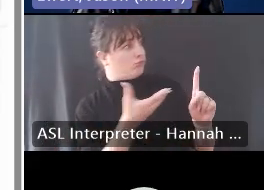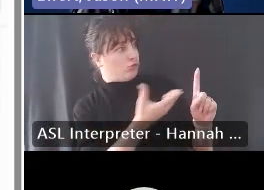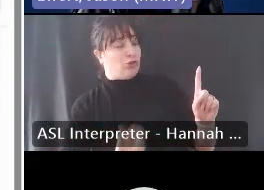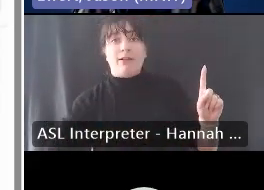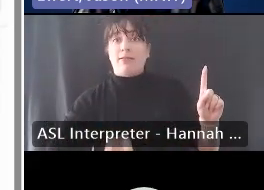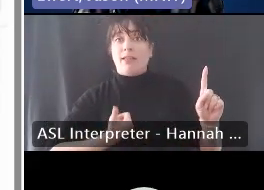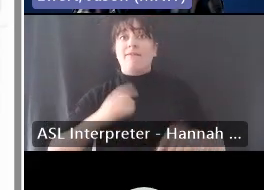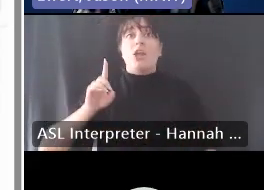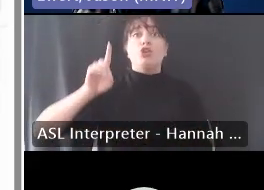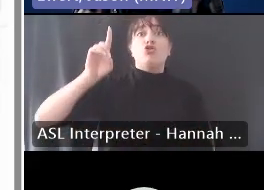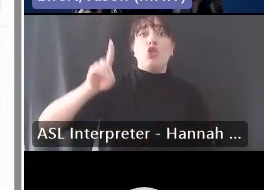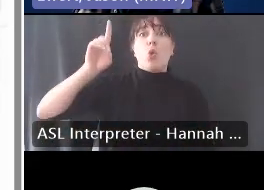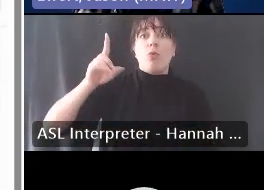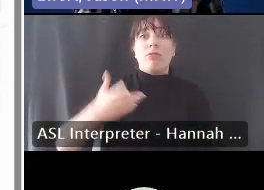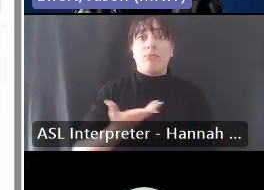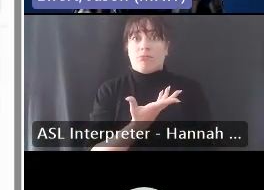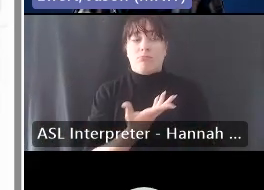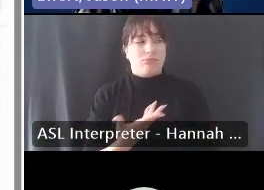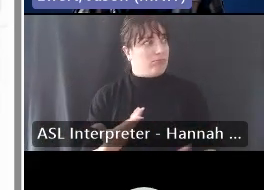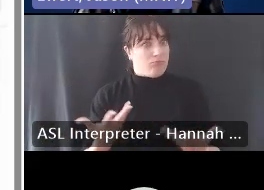to learn about environmental stressors in my neighborhood.